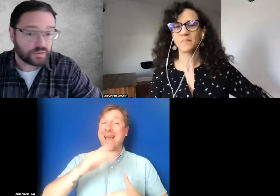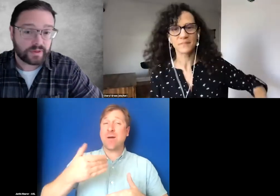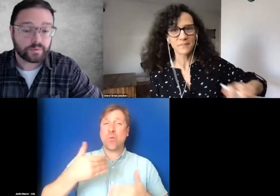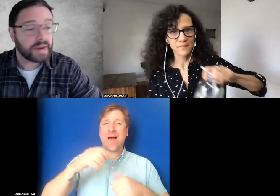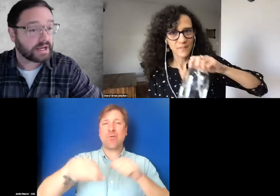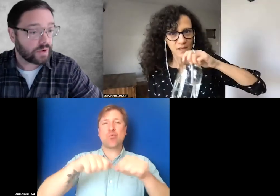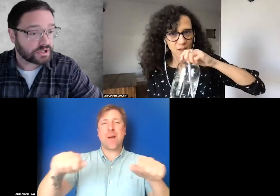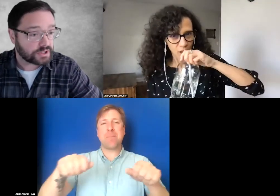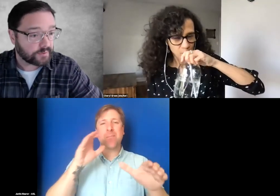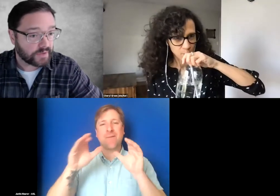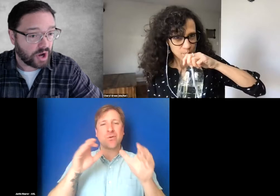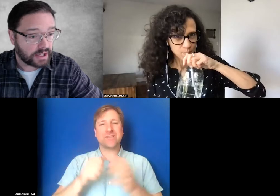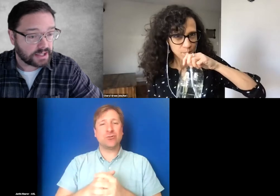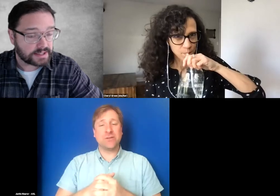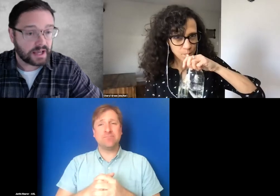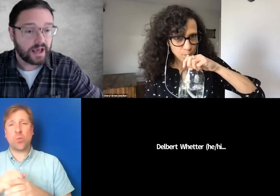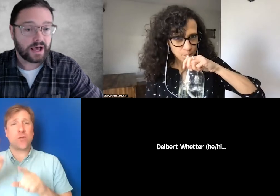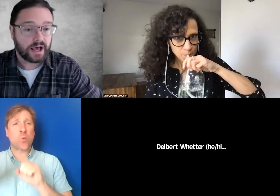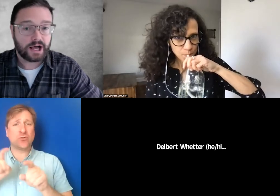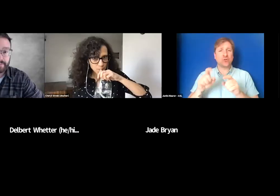with remaining questions from the audience.